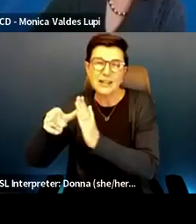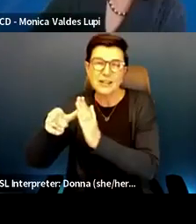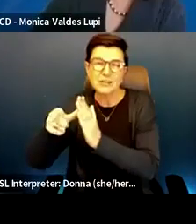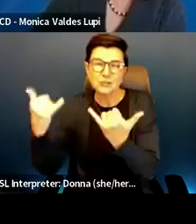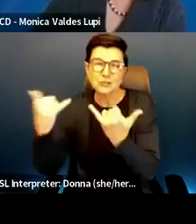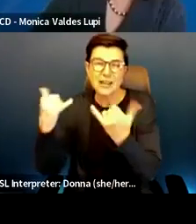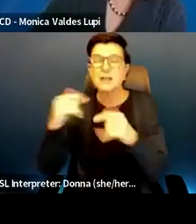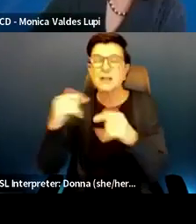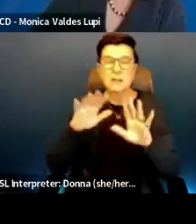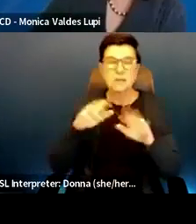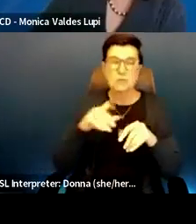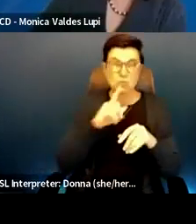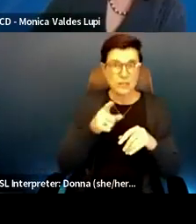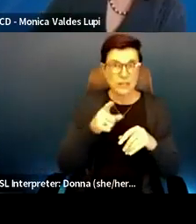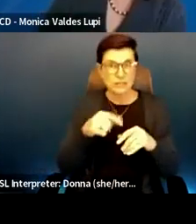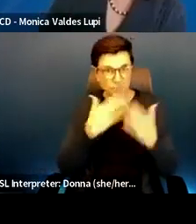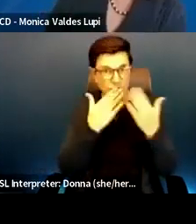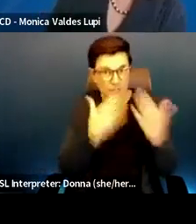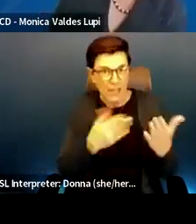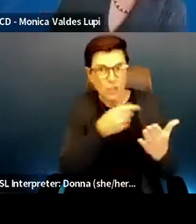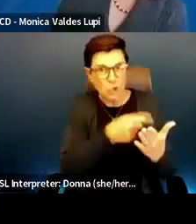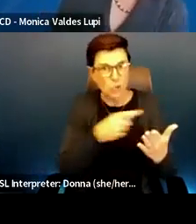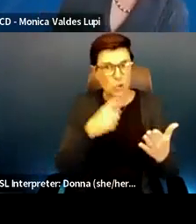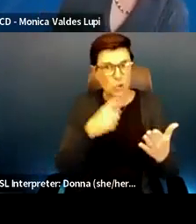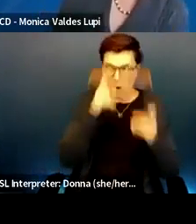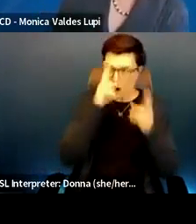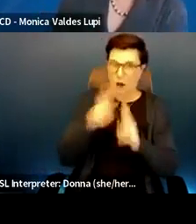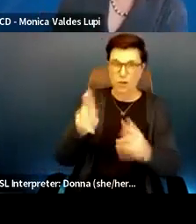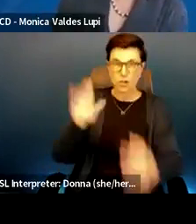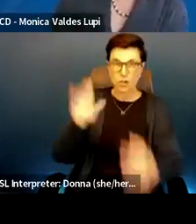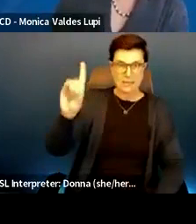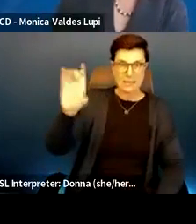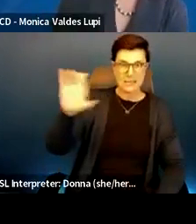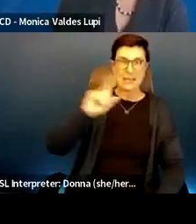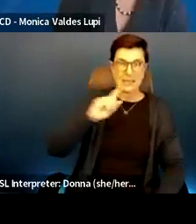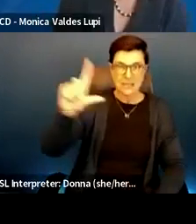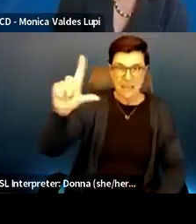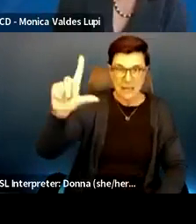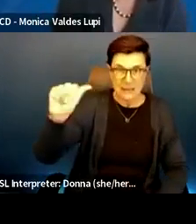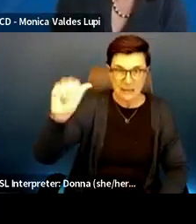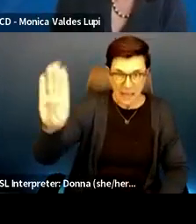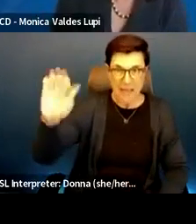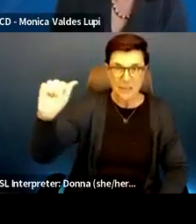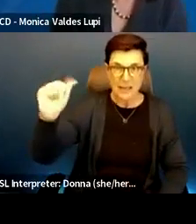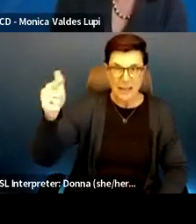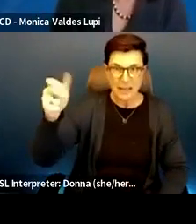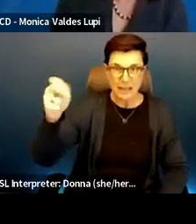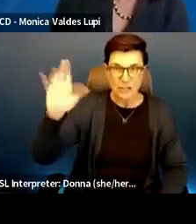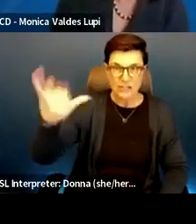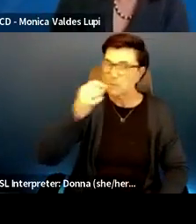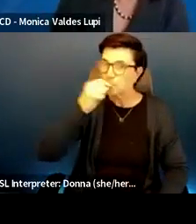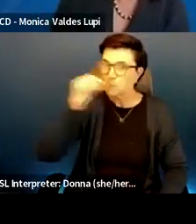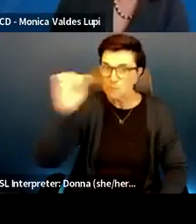that CDC is a lab agency, you know, in addition to other things, and it really has to do that well. It's really terrific.